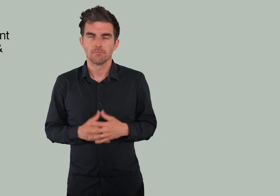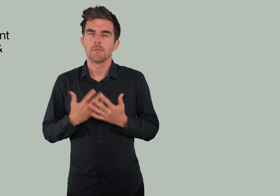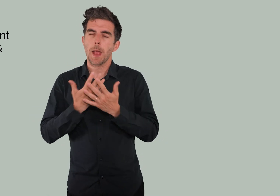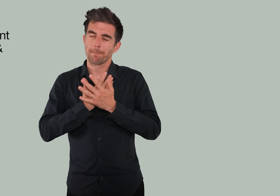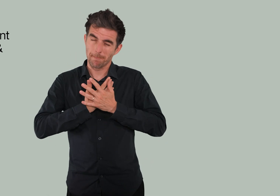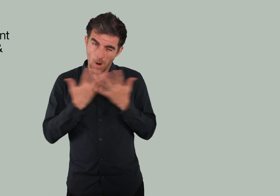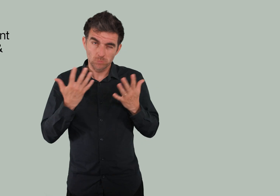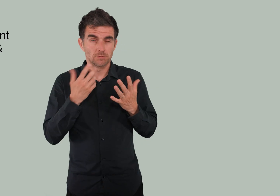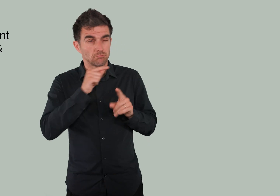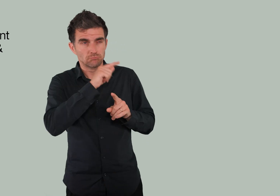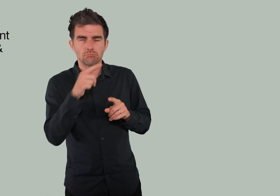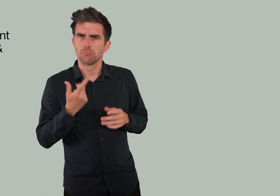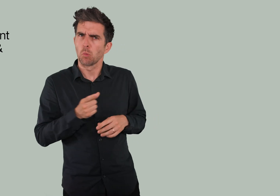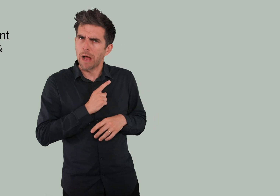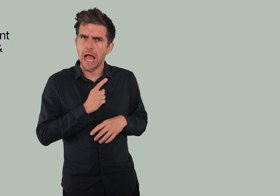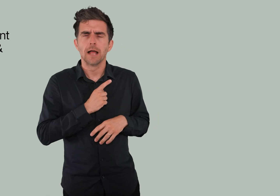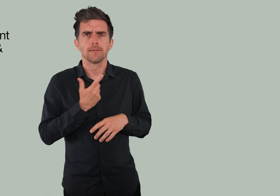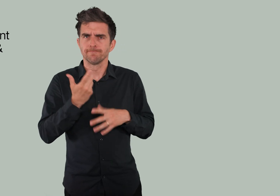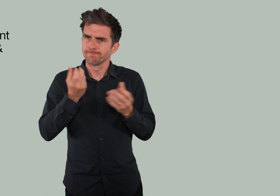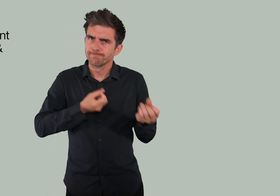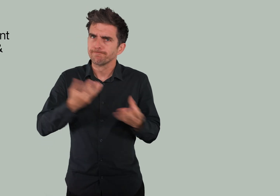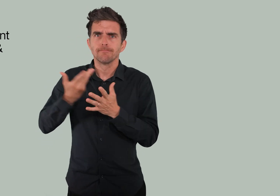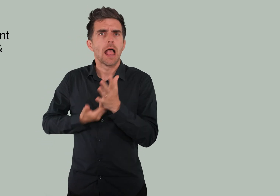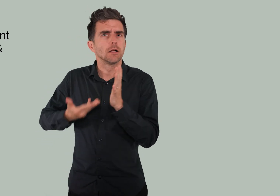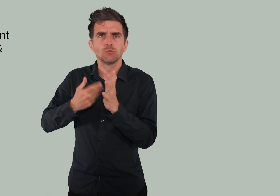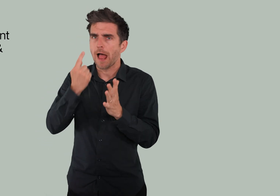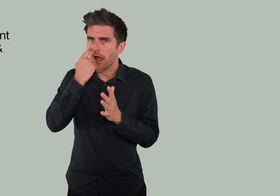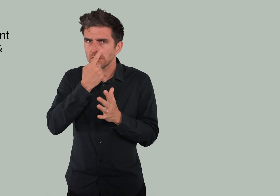6.60 The most common reason for submitting additional evidence